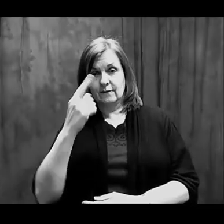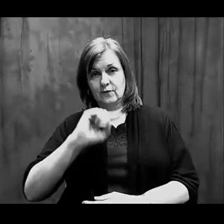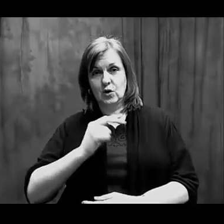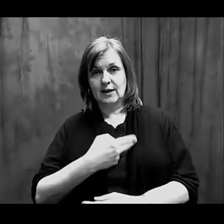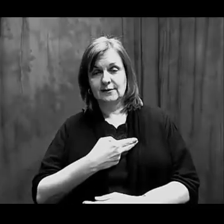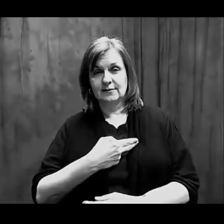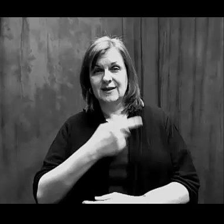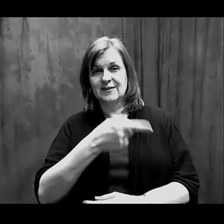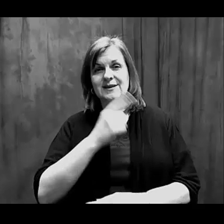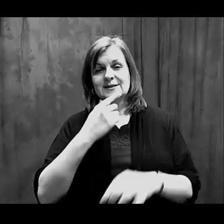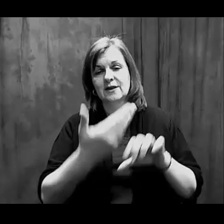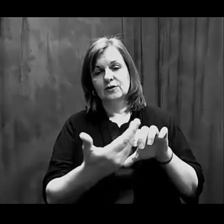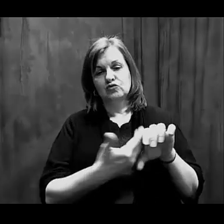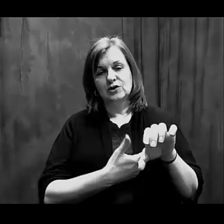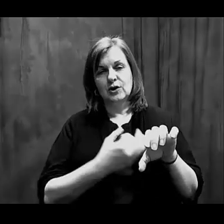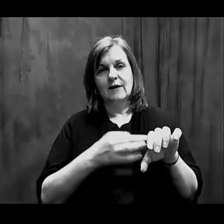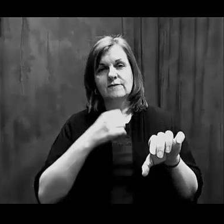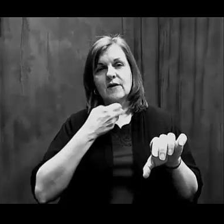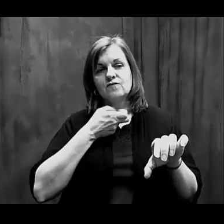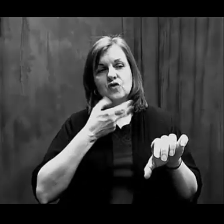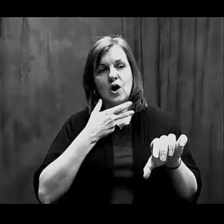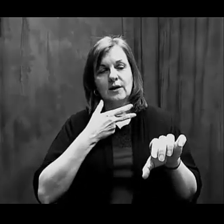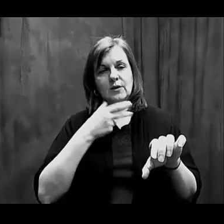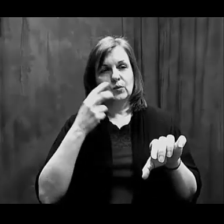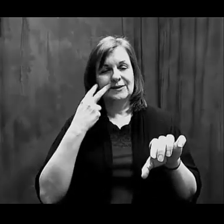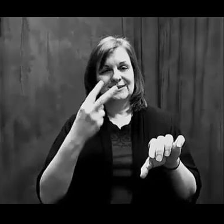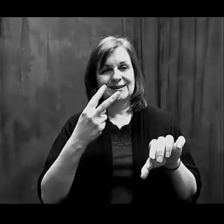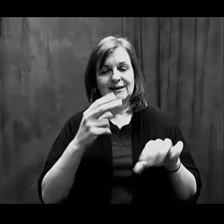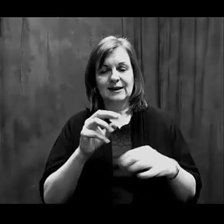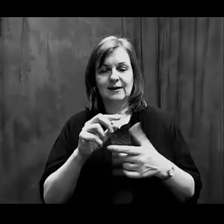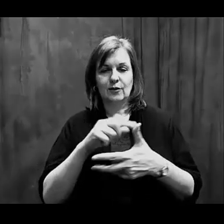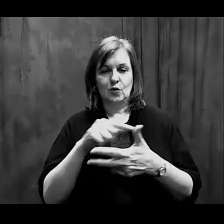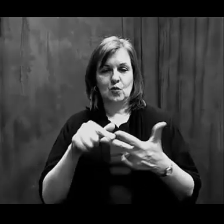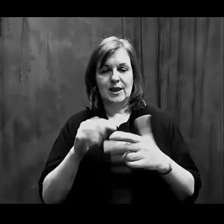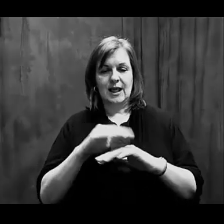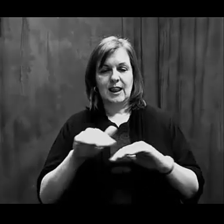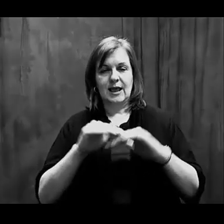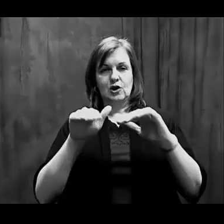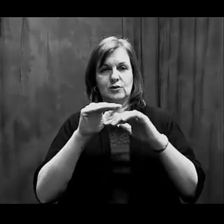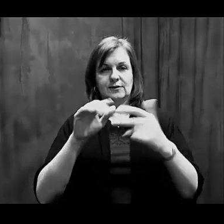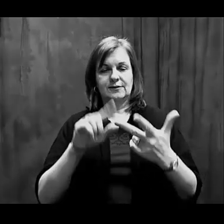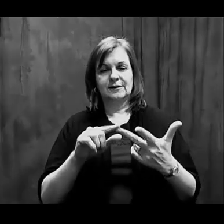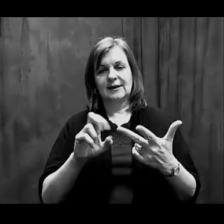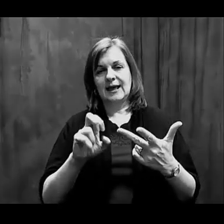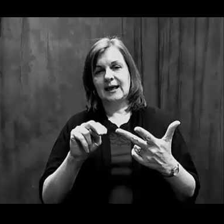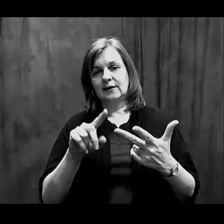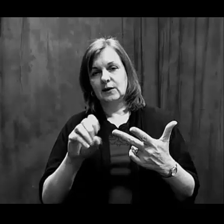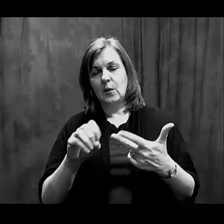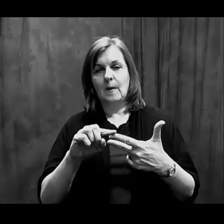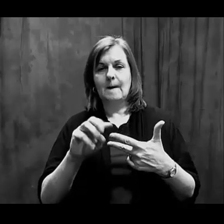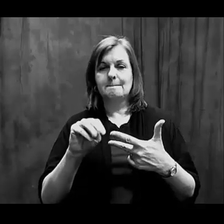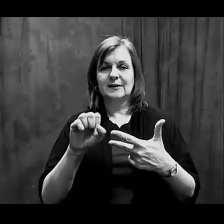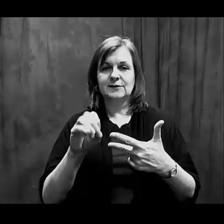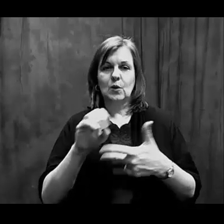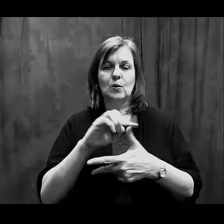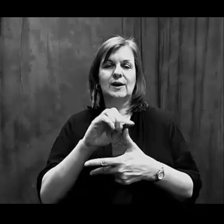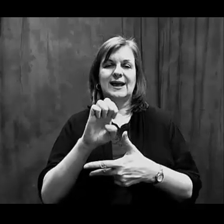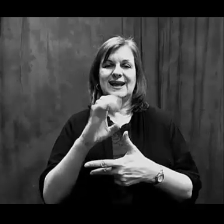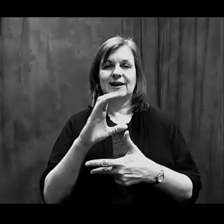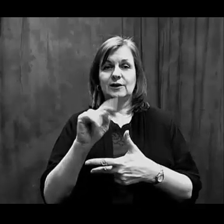in a cross section of a frog here we see the familiar endo-, meso-, and ectoderms